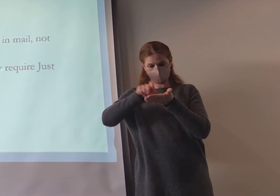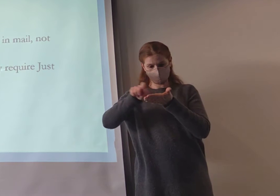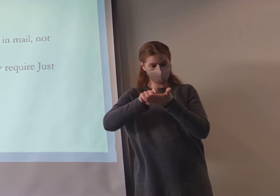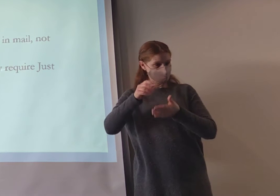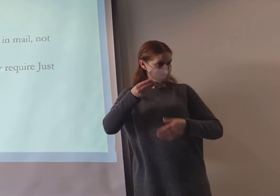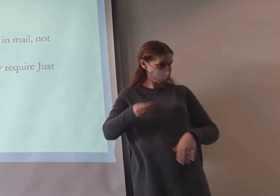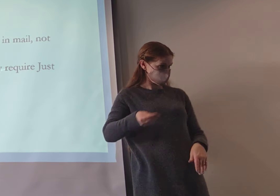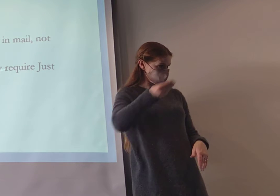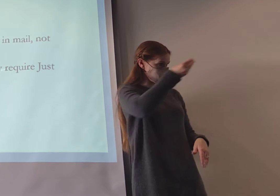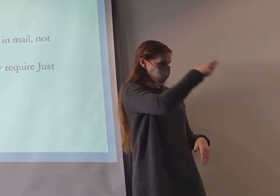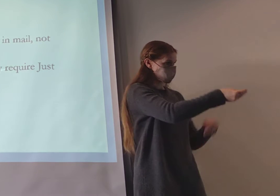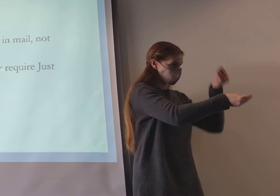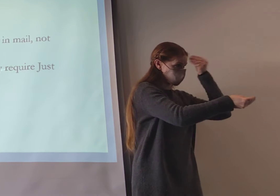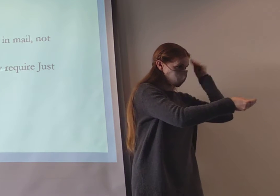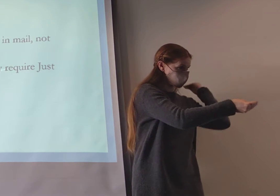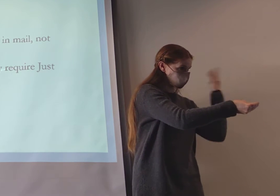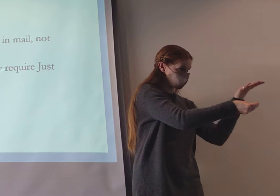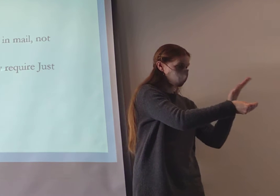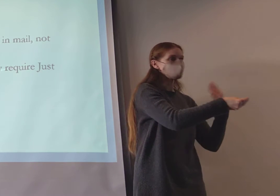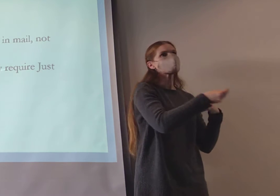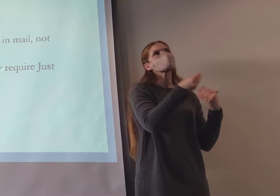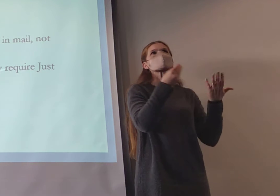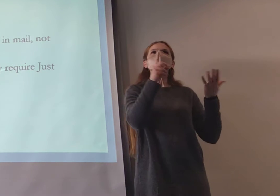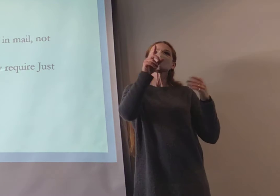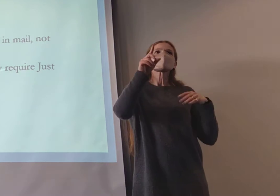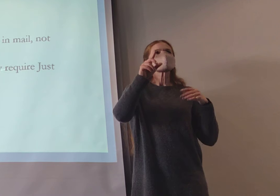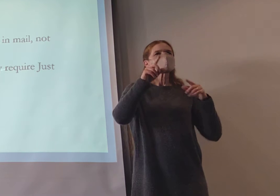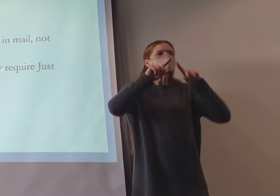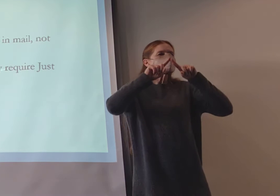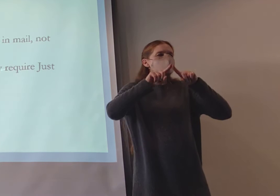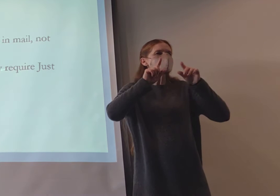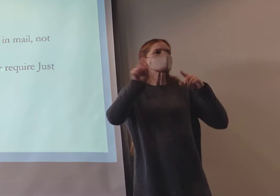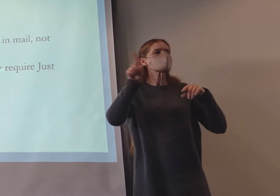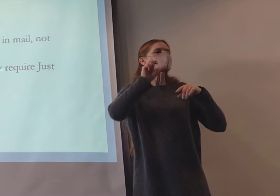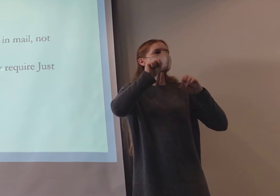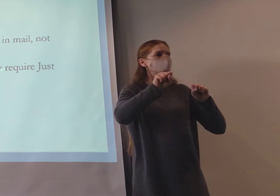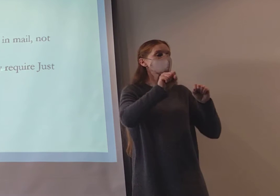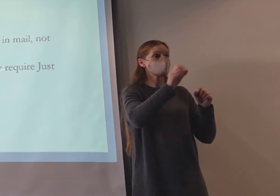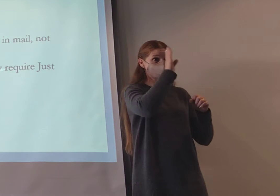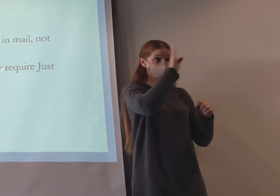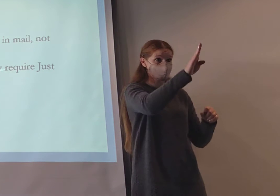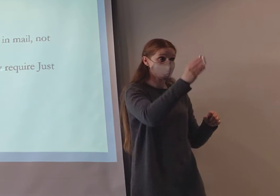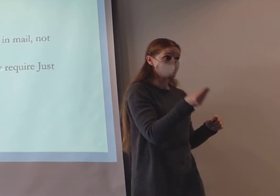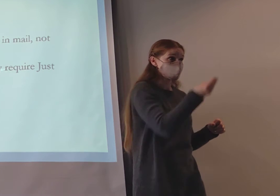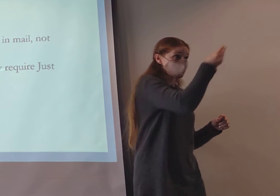possibly by hand, depending on how it's given to them, but it has to be written and it has